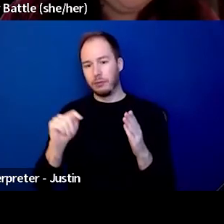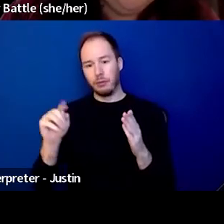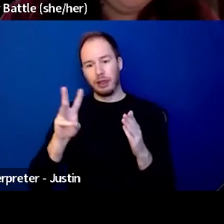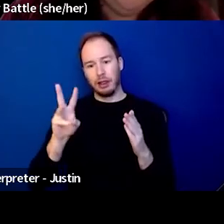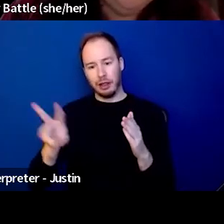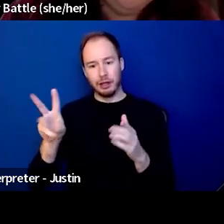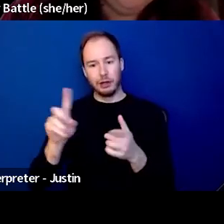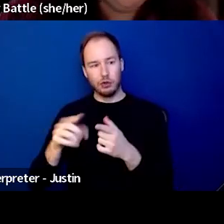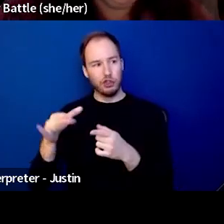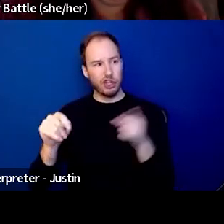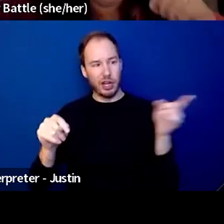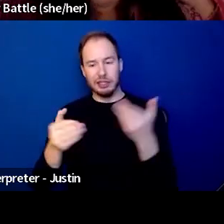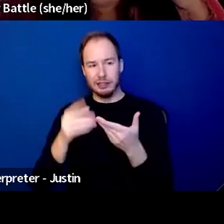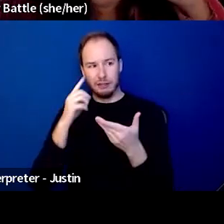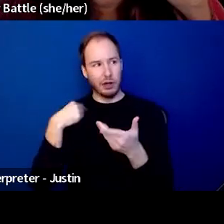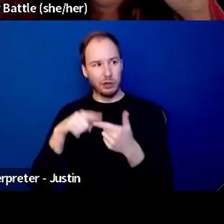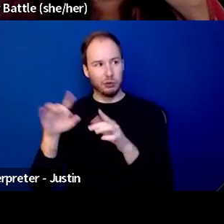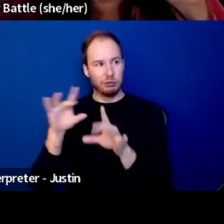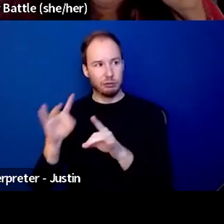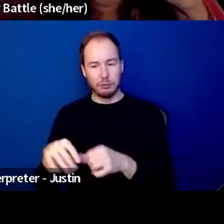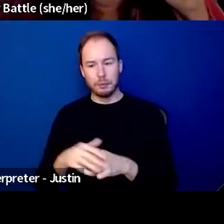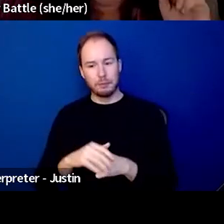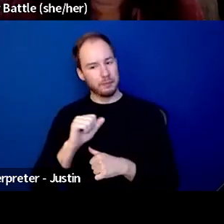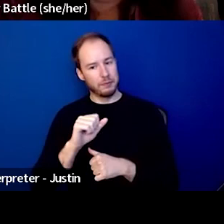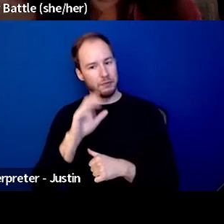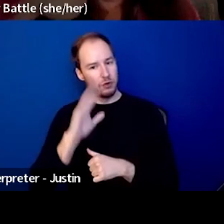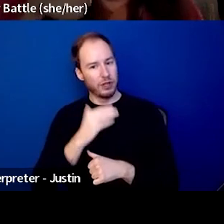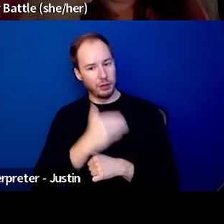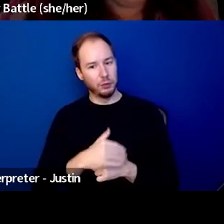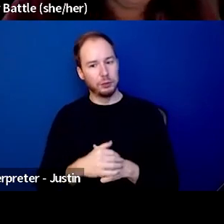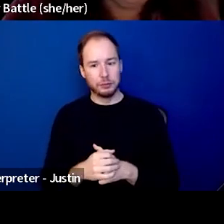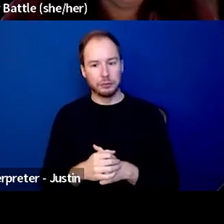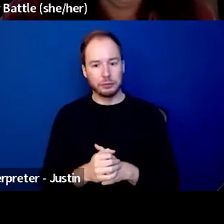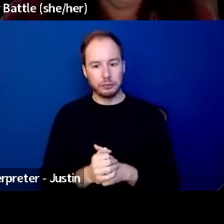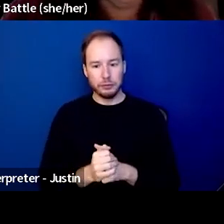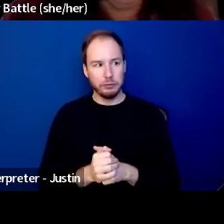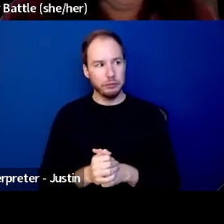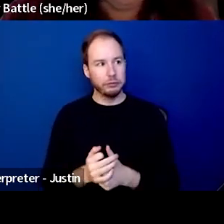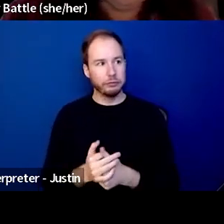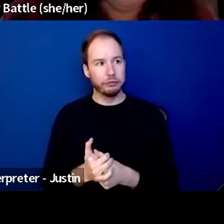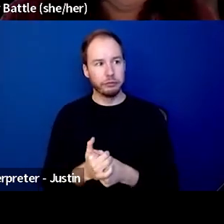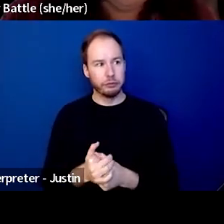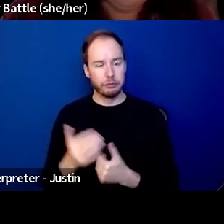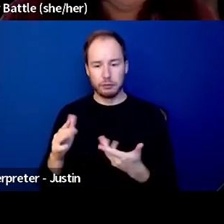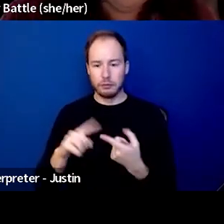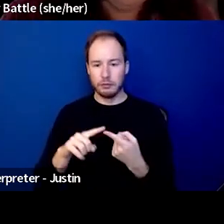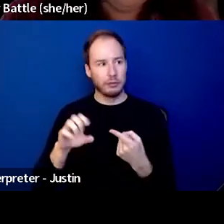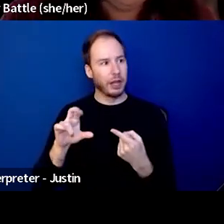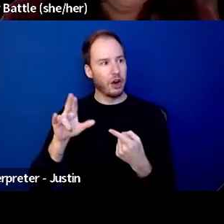in the chat for everybody also. That'd be great, Mike. We'll see if maybe Ashley or Erica could do that for us.